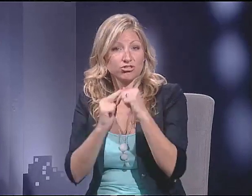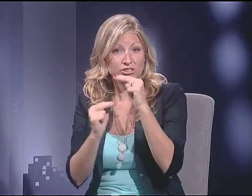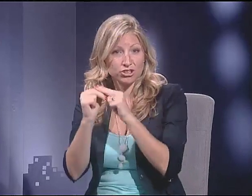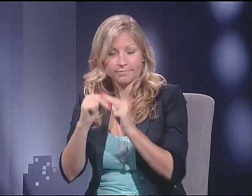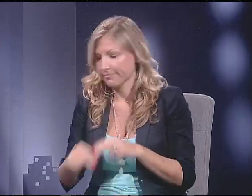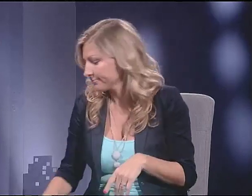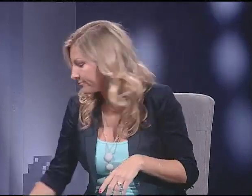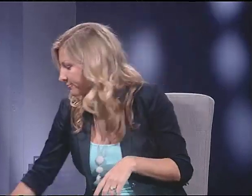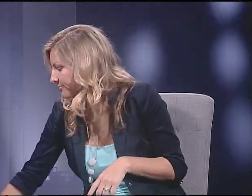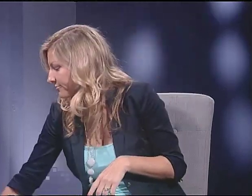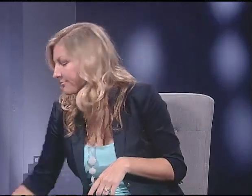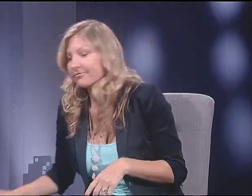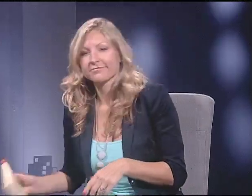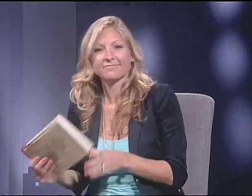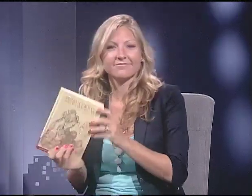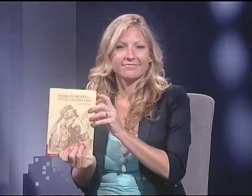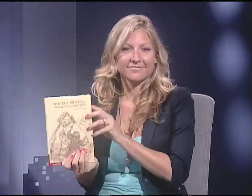"Human Rights as Social Construction".